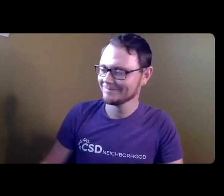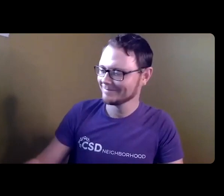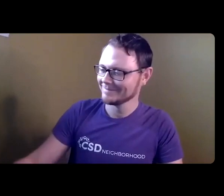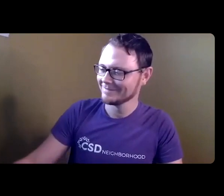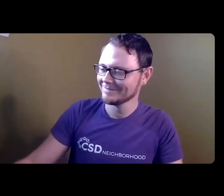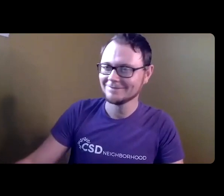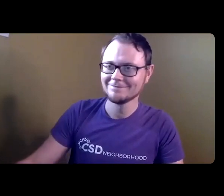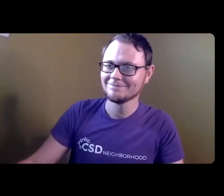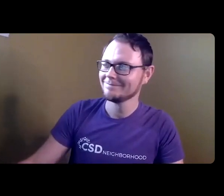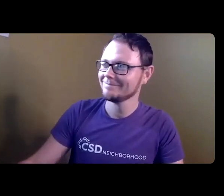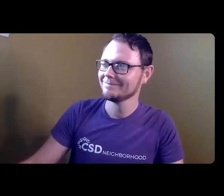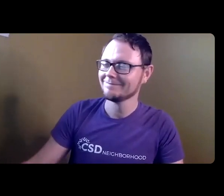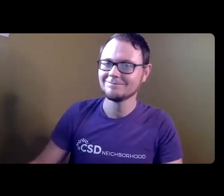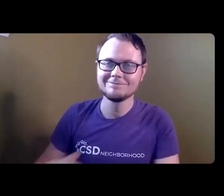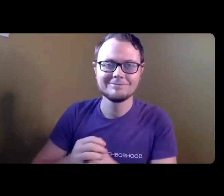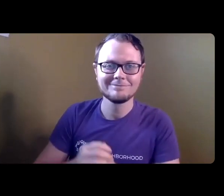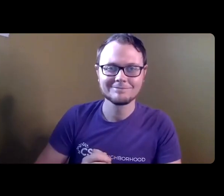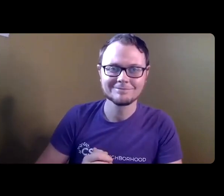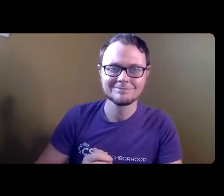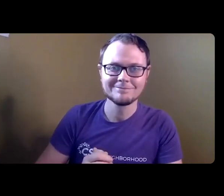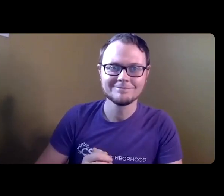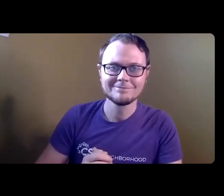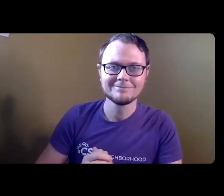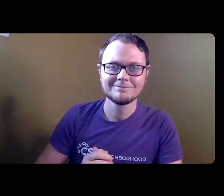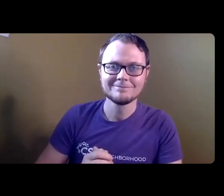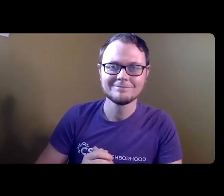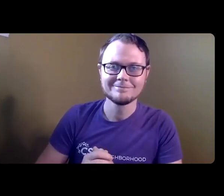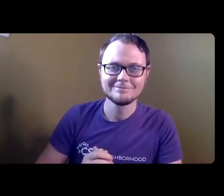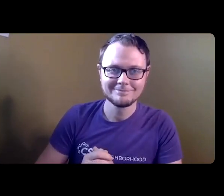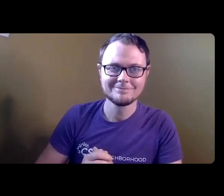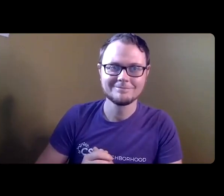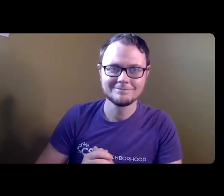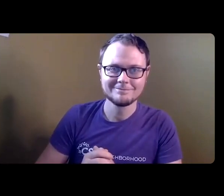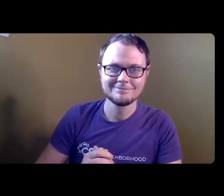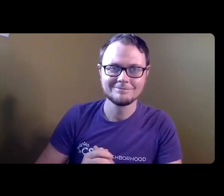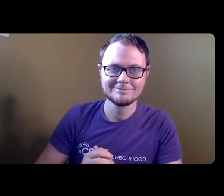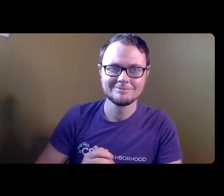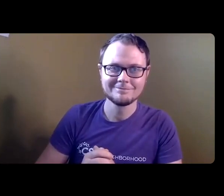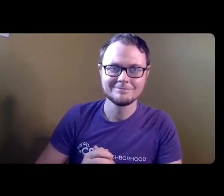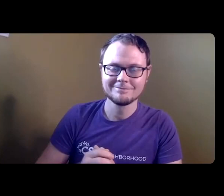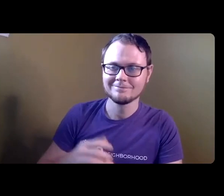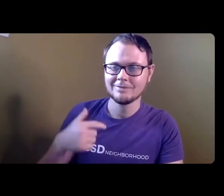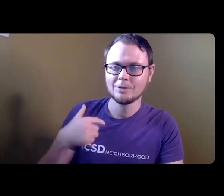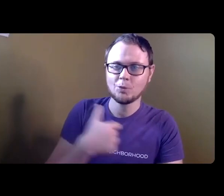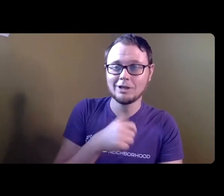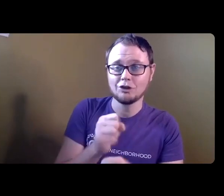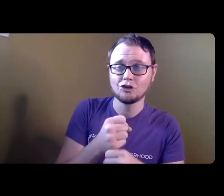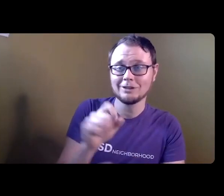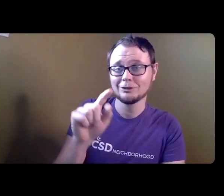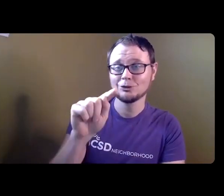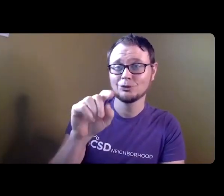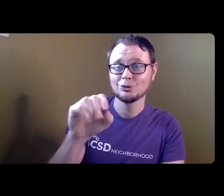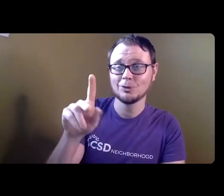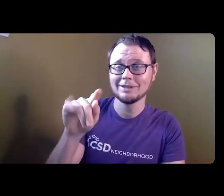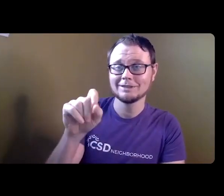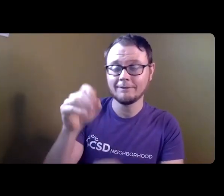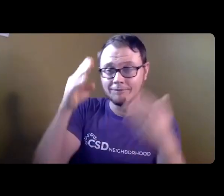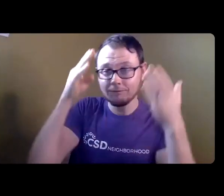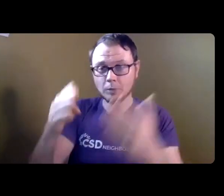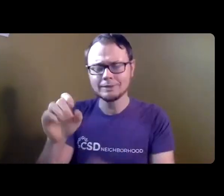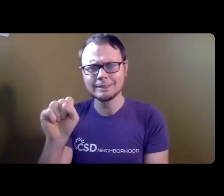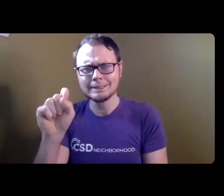We would like to show you a little bit about what we do at CSD Learns.